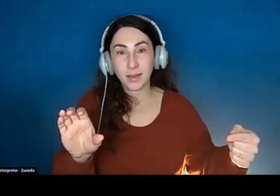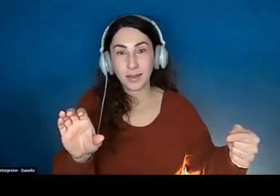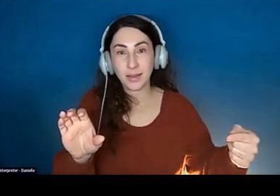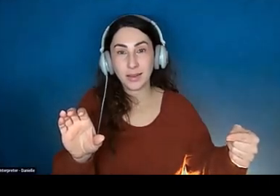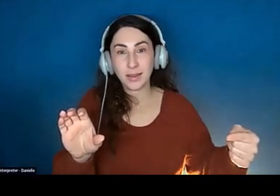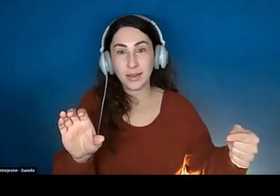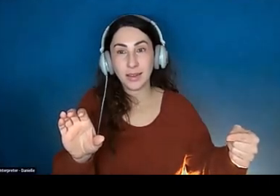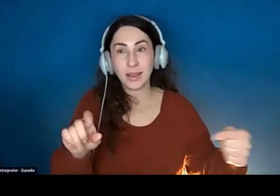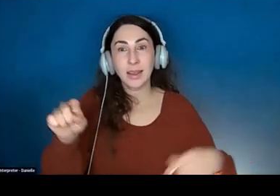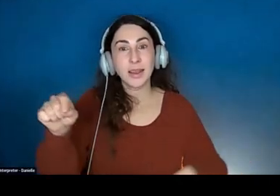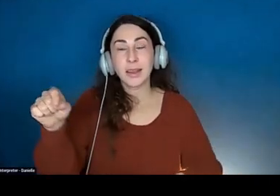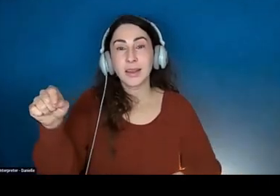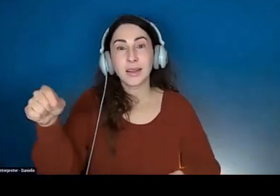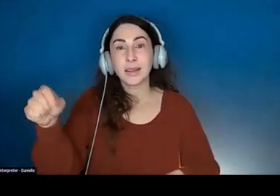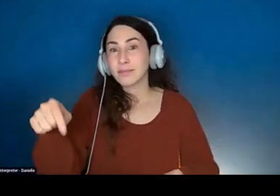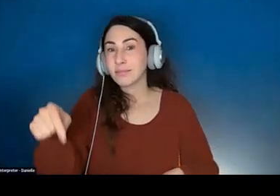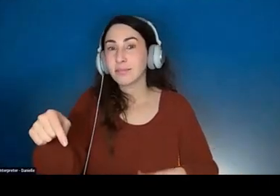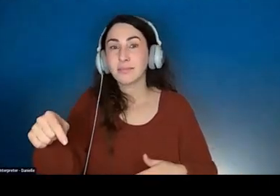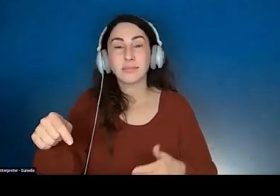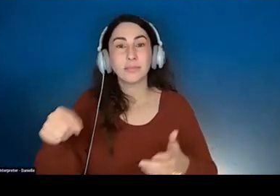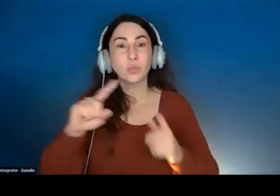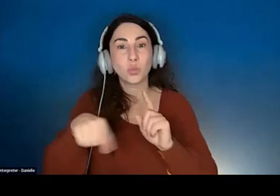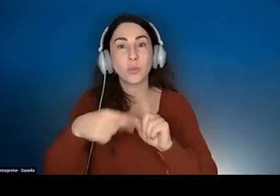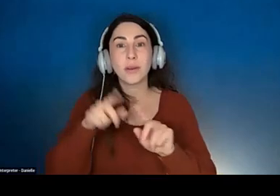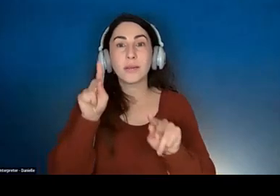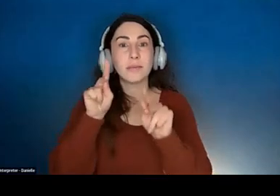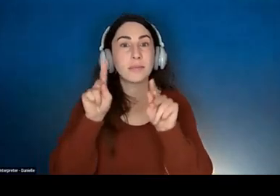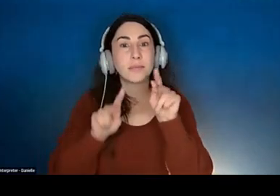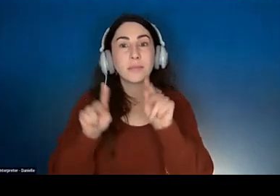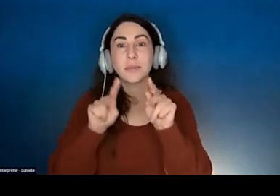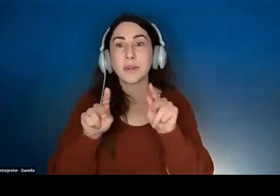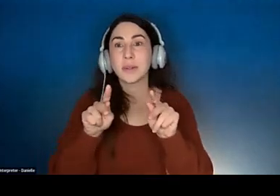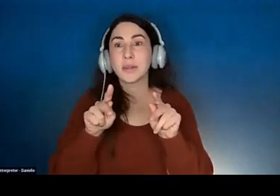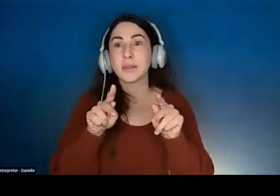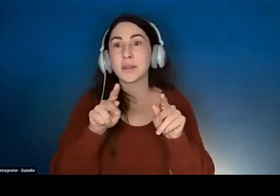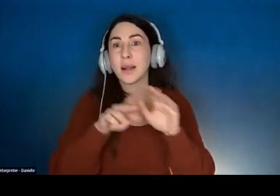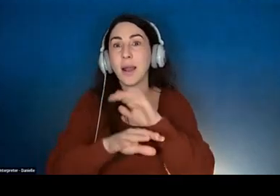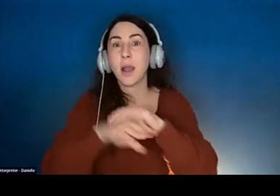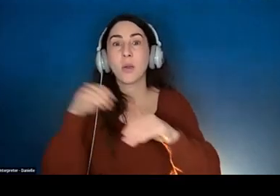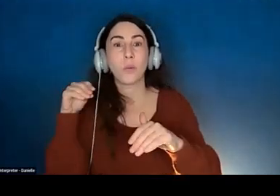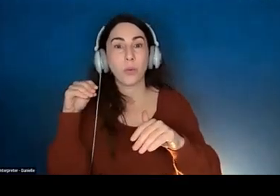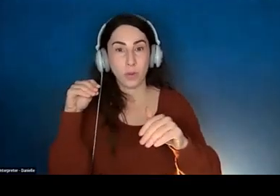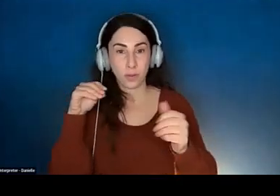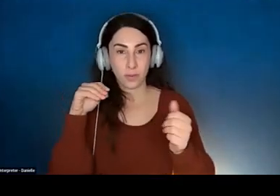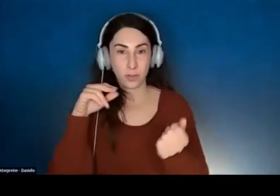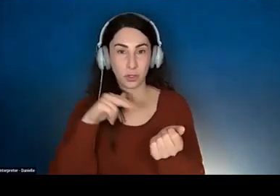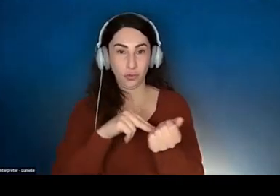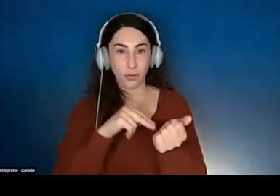meaningful way when folks are transitioning out of nursing facilities and into home and community-based